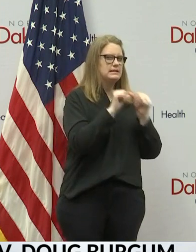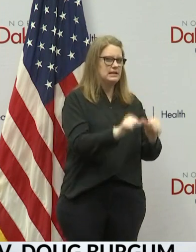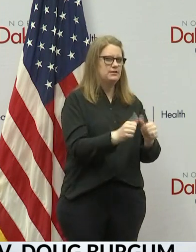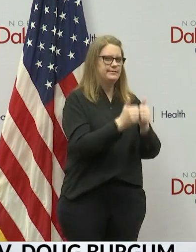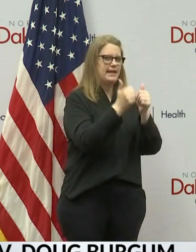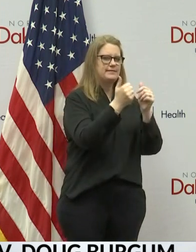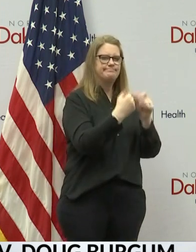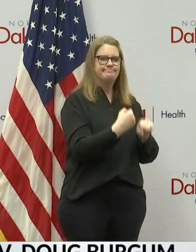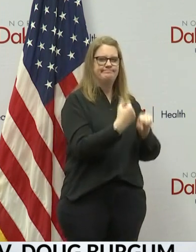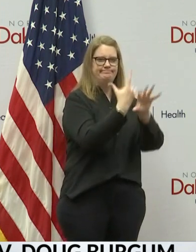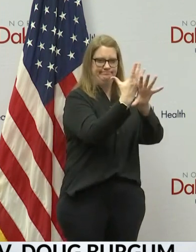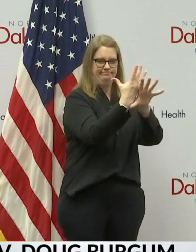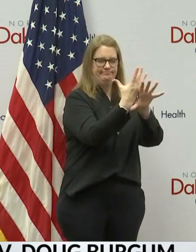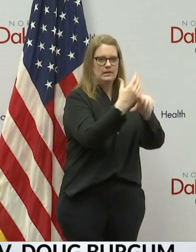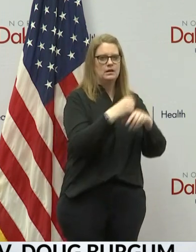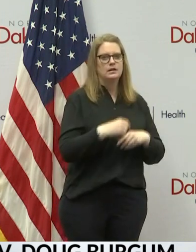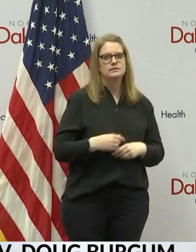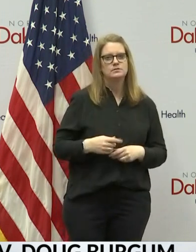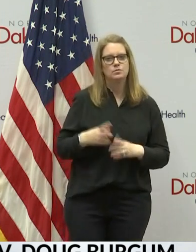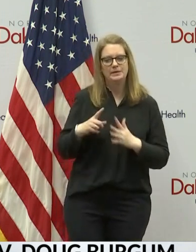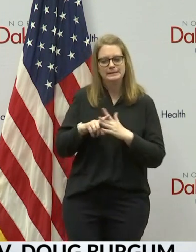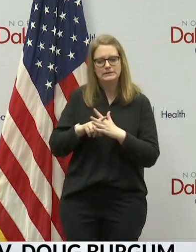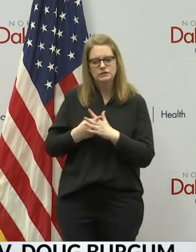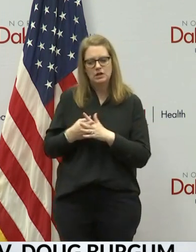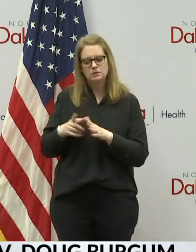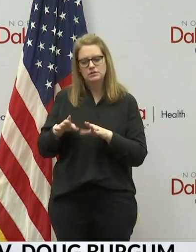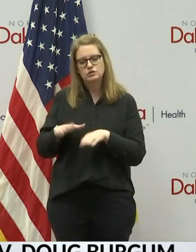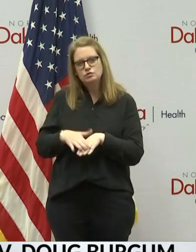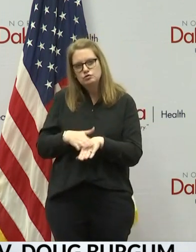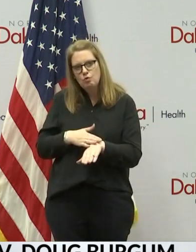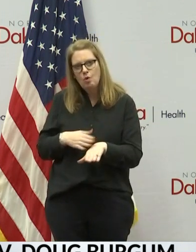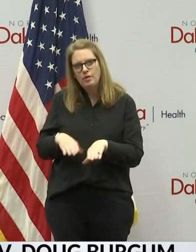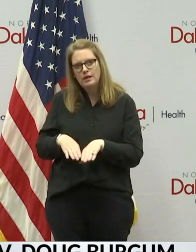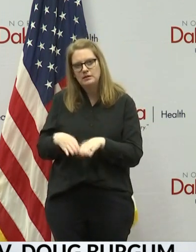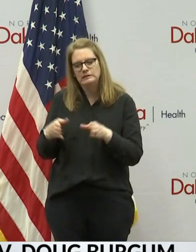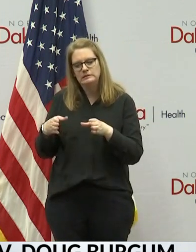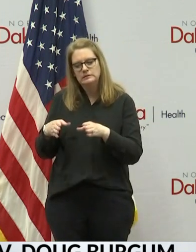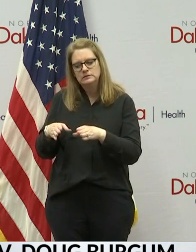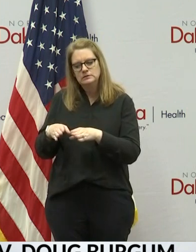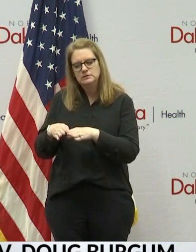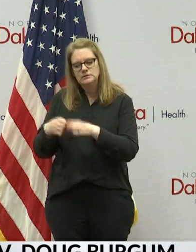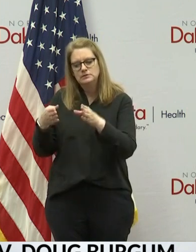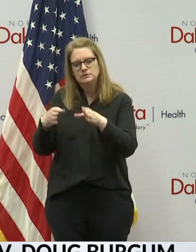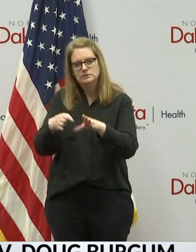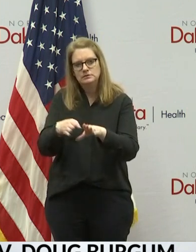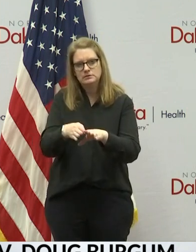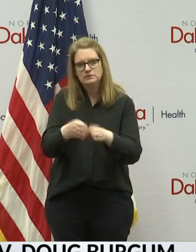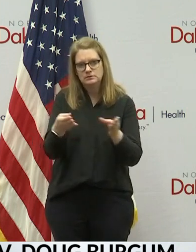TELE-WORK AND WE ENCOURAGE AND INTEND THAT THE SCHOOLS WOULD CONTINUE TO DO DISTANCE LEARNING